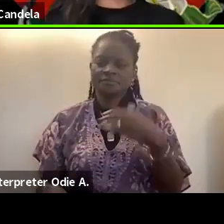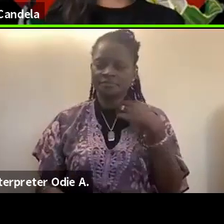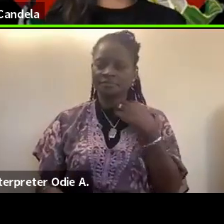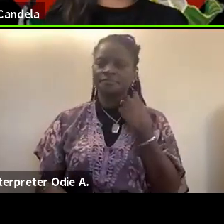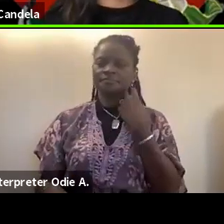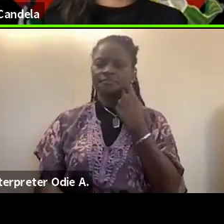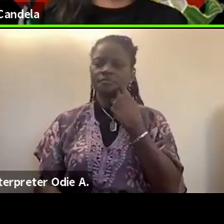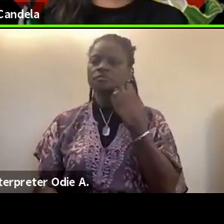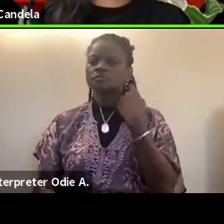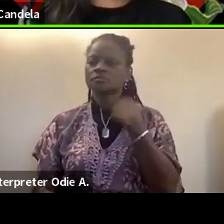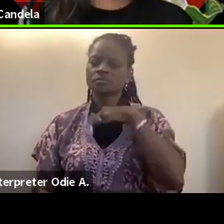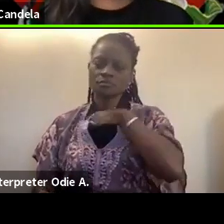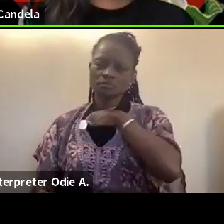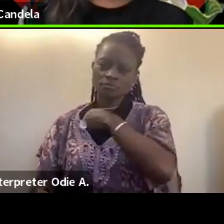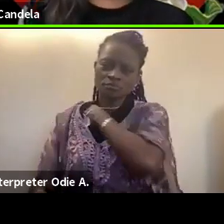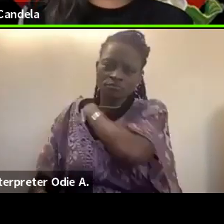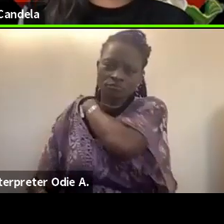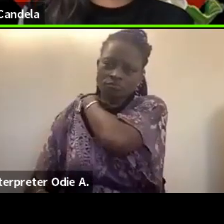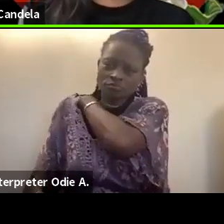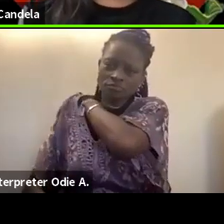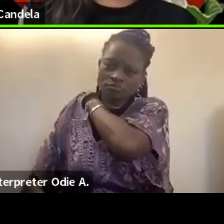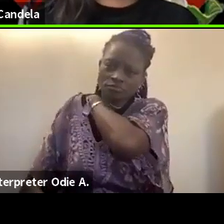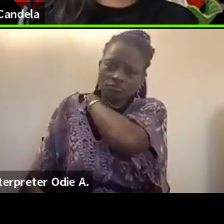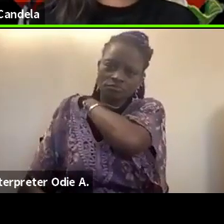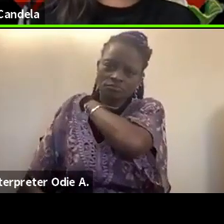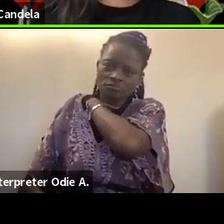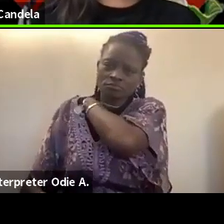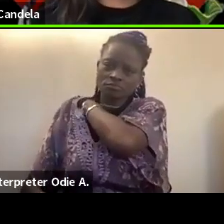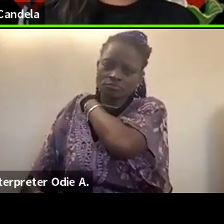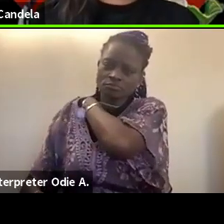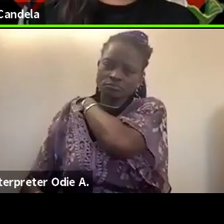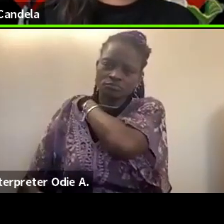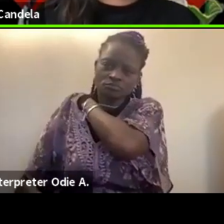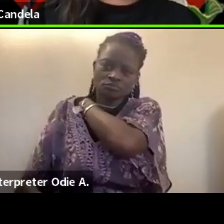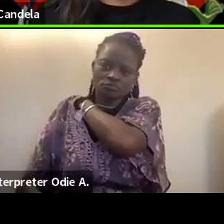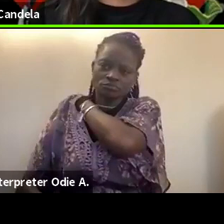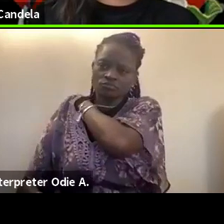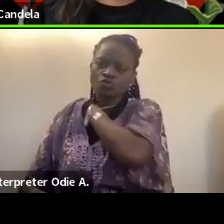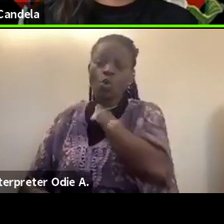to apply an equity lens and a lot of the work. It's broad, right.